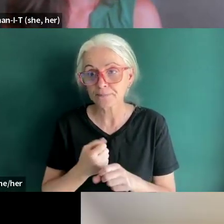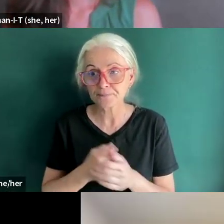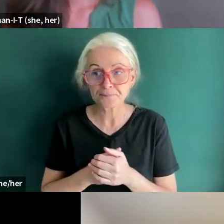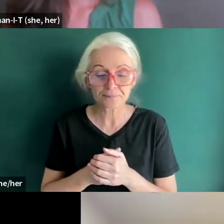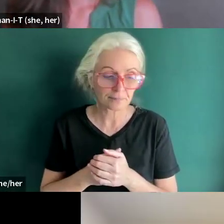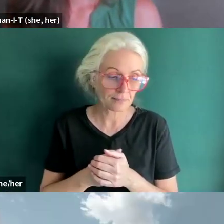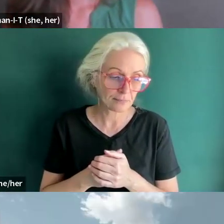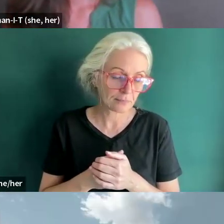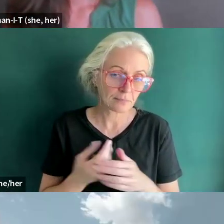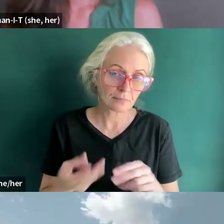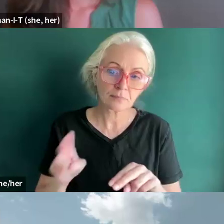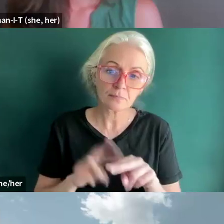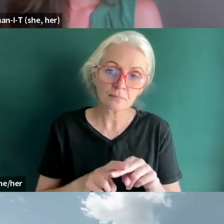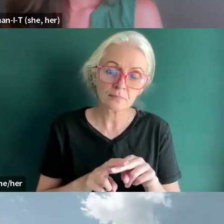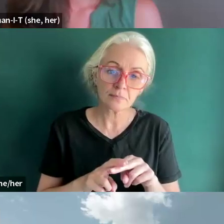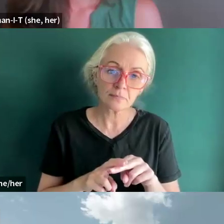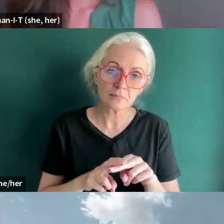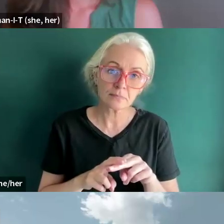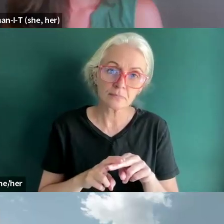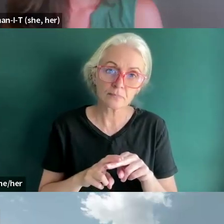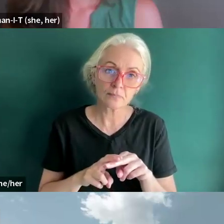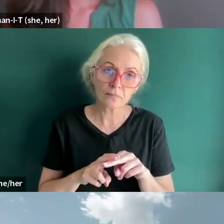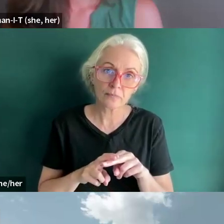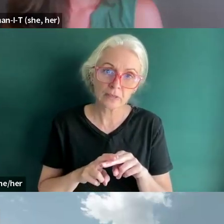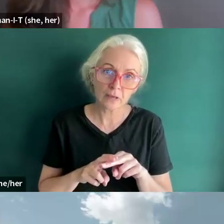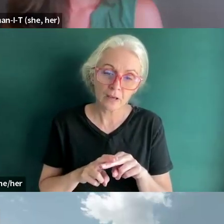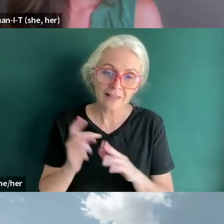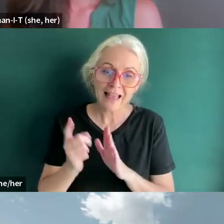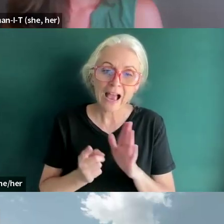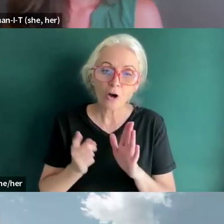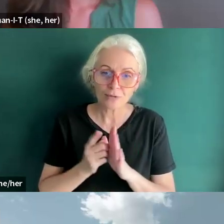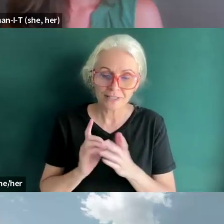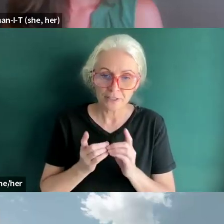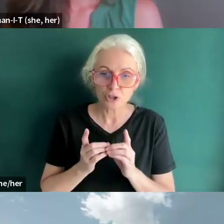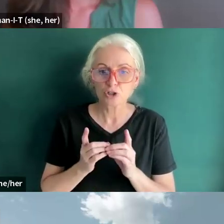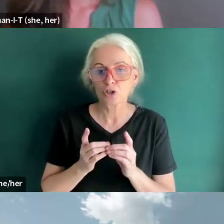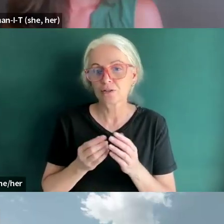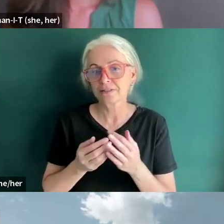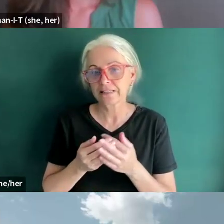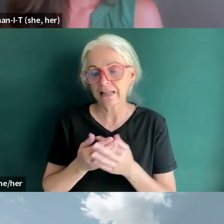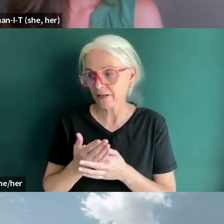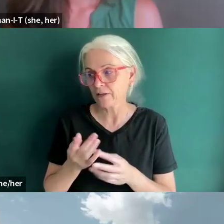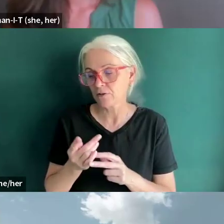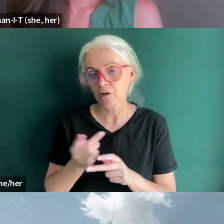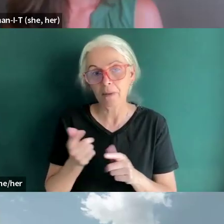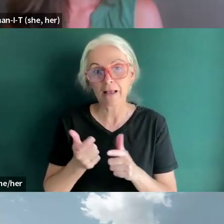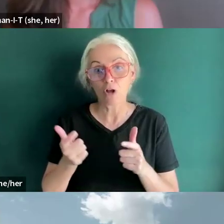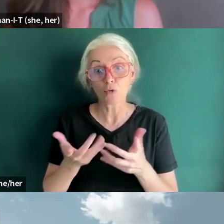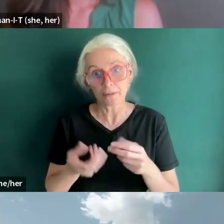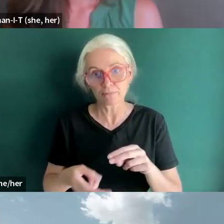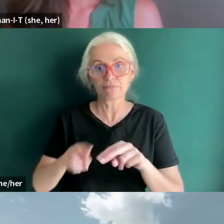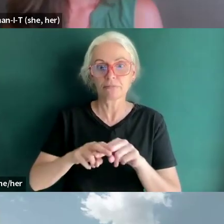and to increase the incidence, or hours of digital navigation, by a very large number. And so,